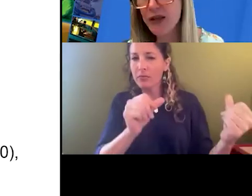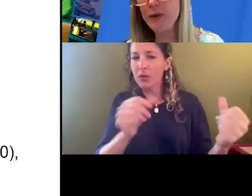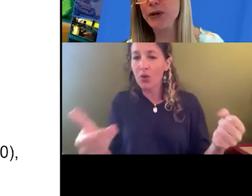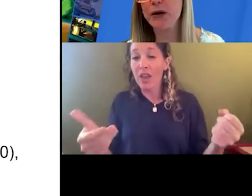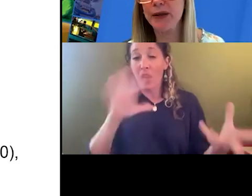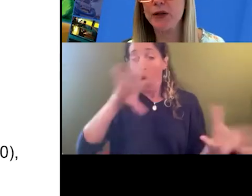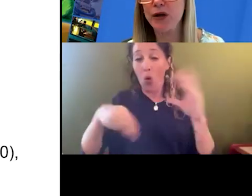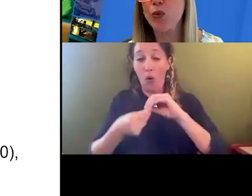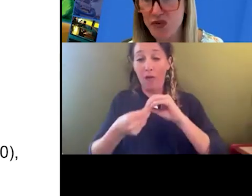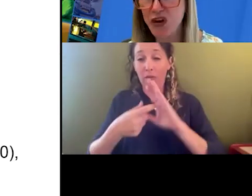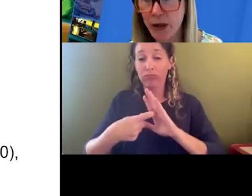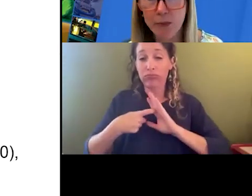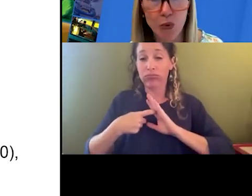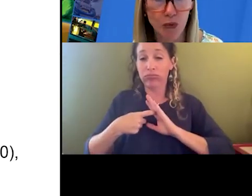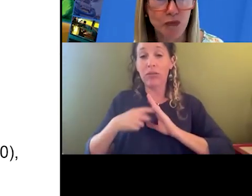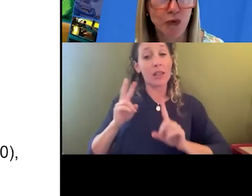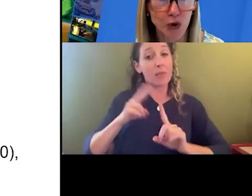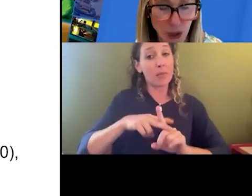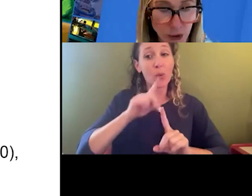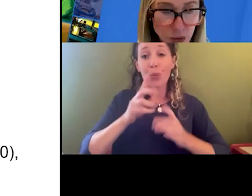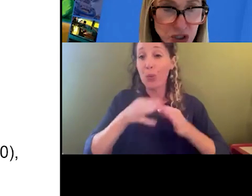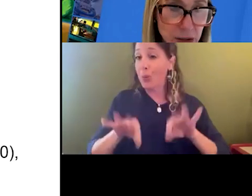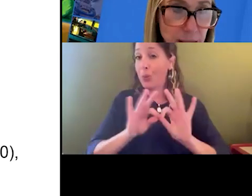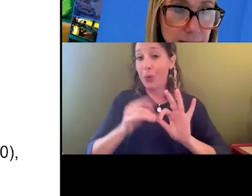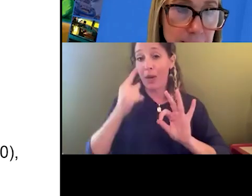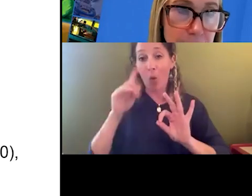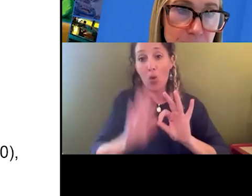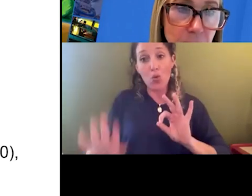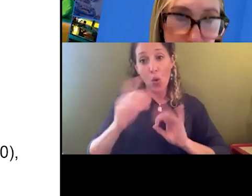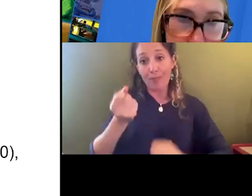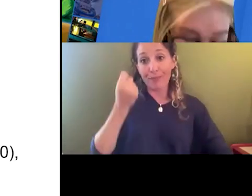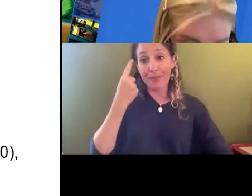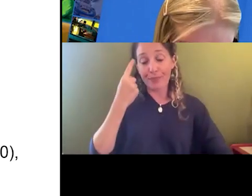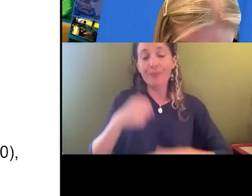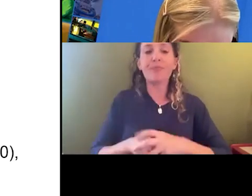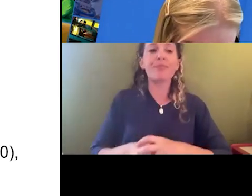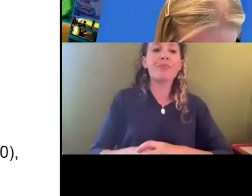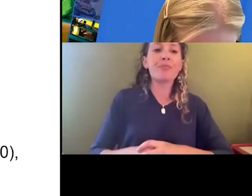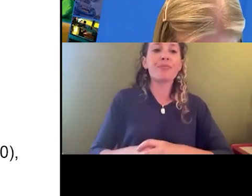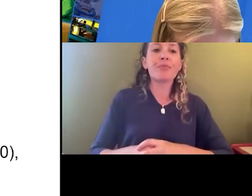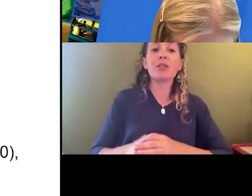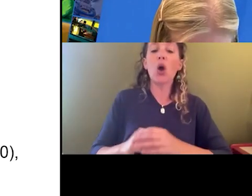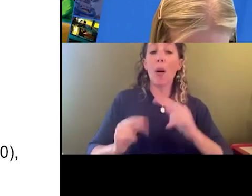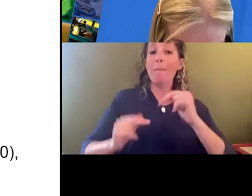the applicability was very important for your understanding. Build America Buy America,